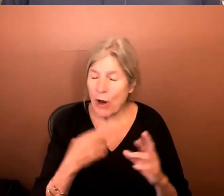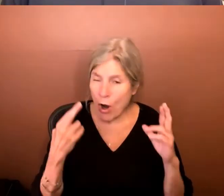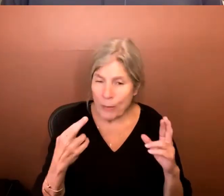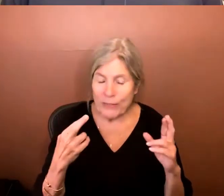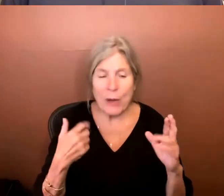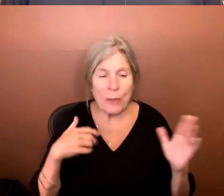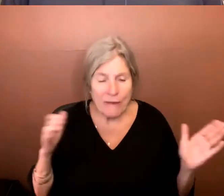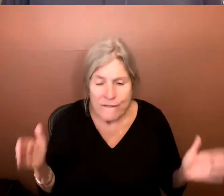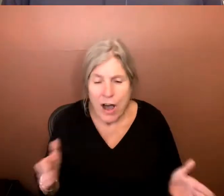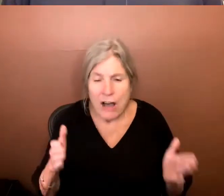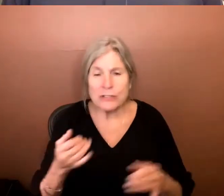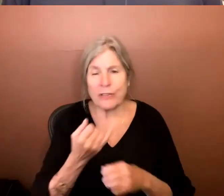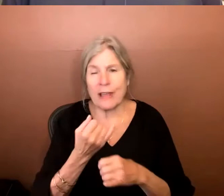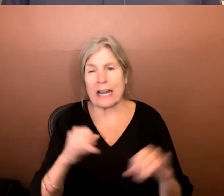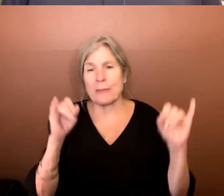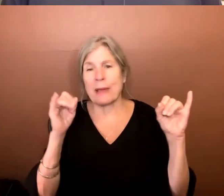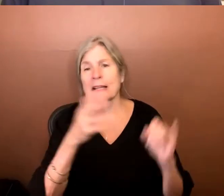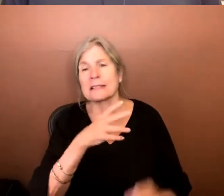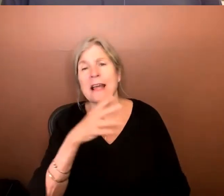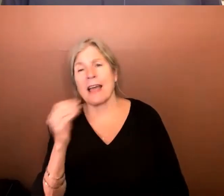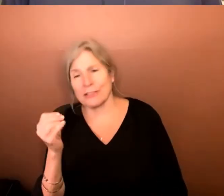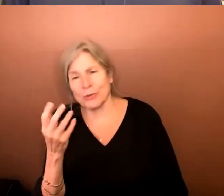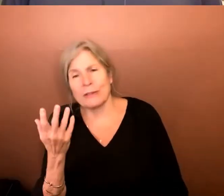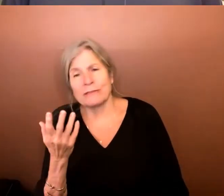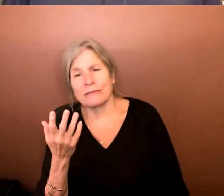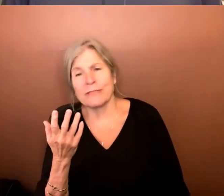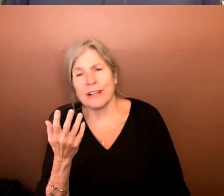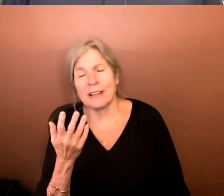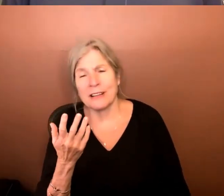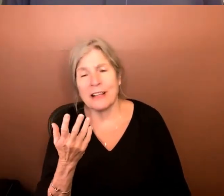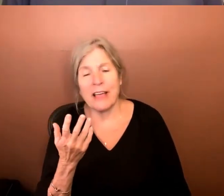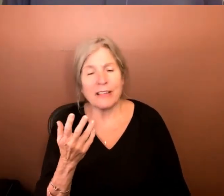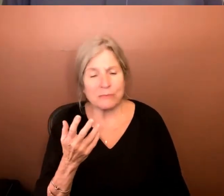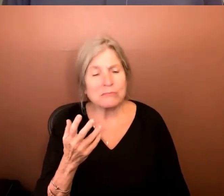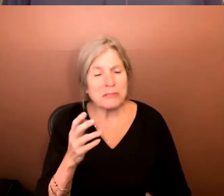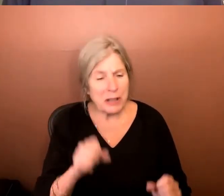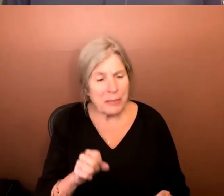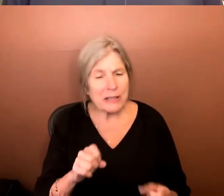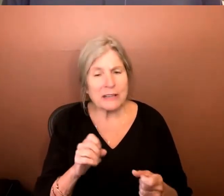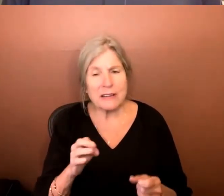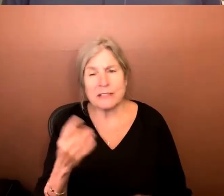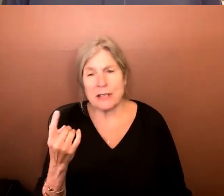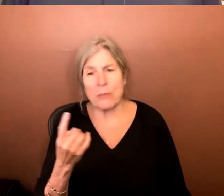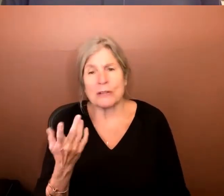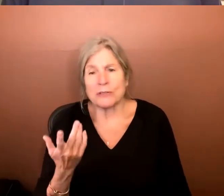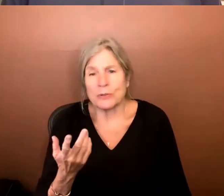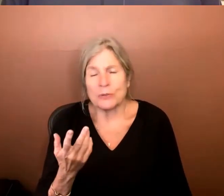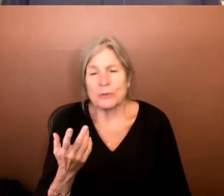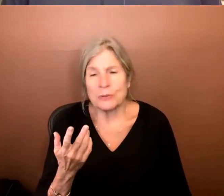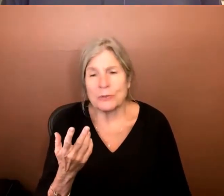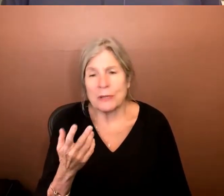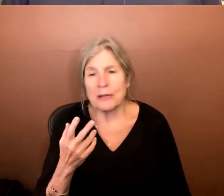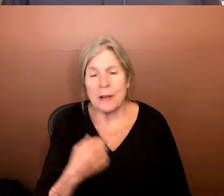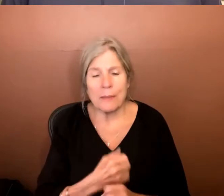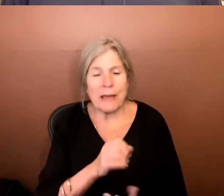dependence and ability of someone to make the choices that th